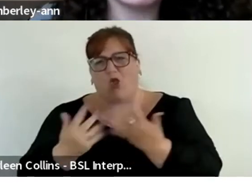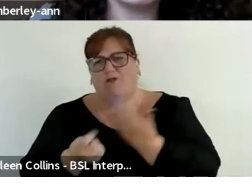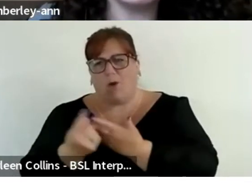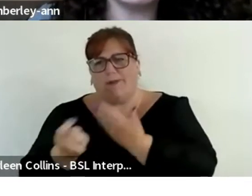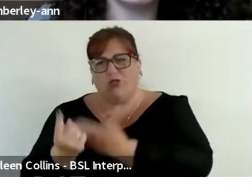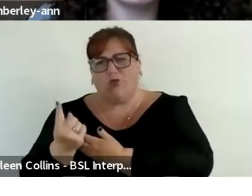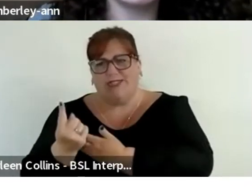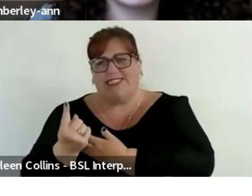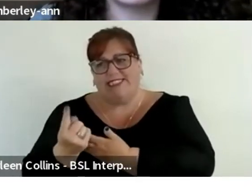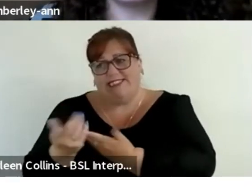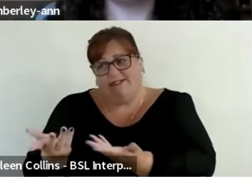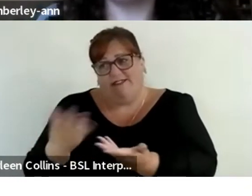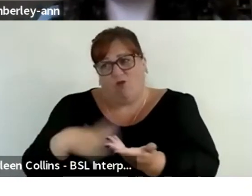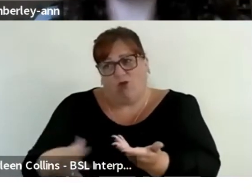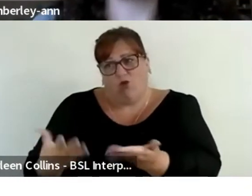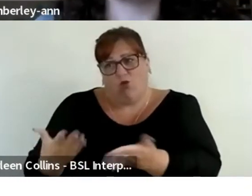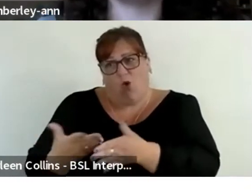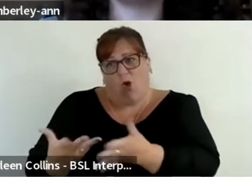: I would like to share with you a